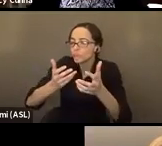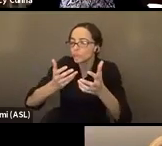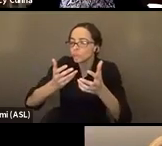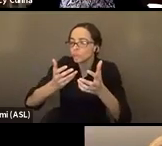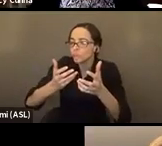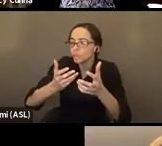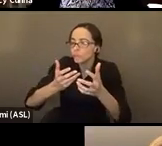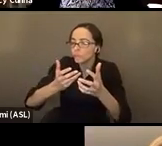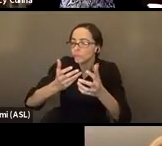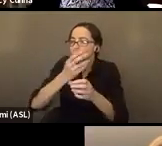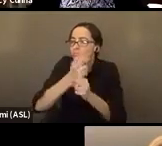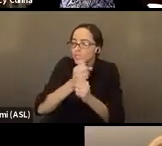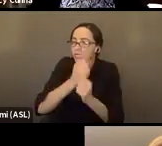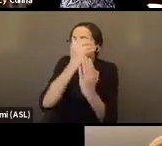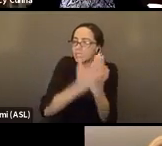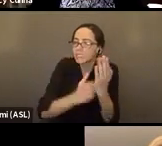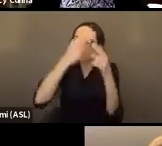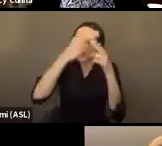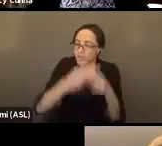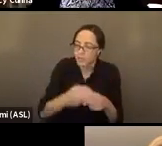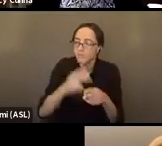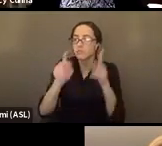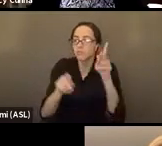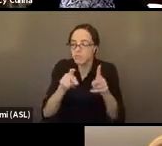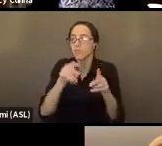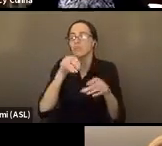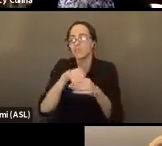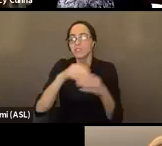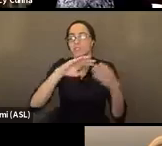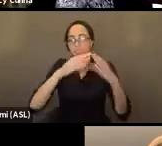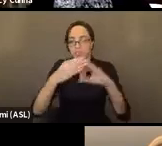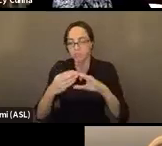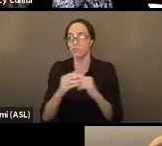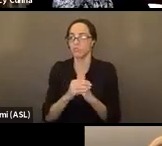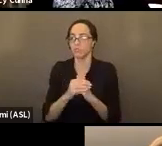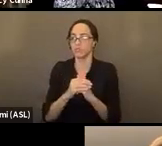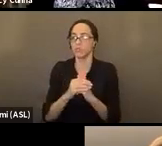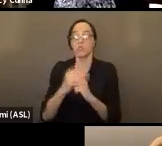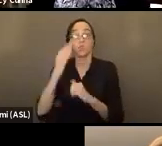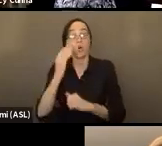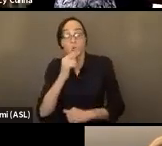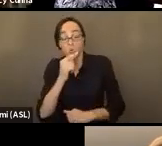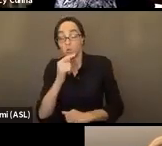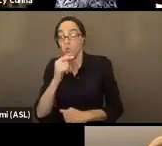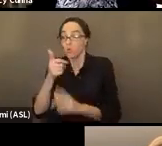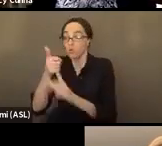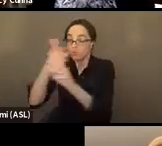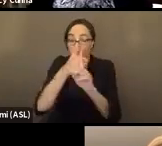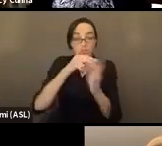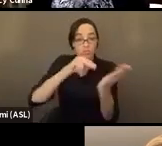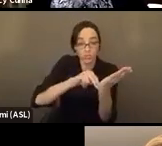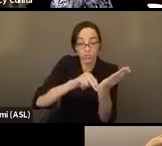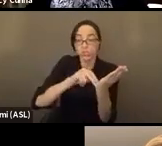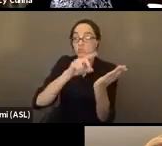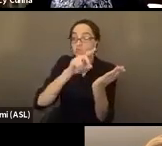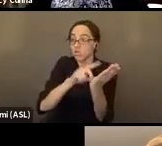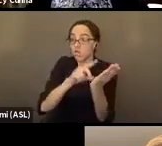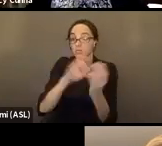if there are nurses or doctors or um any other emergency uh you know help in your area and so you